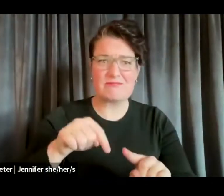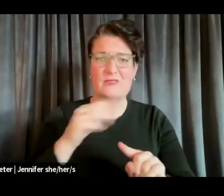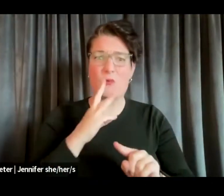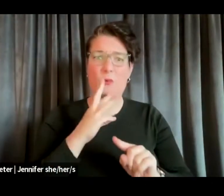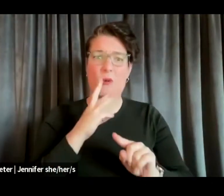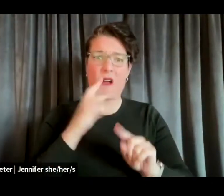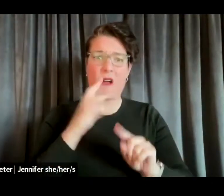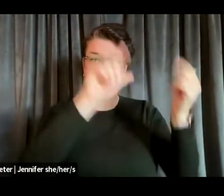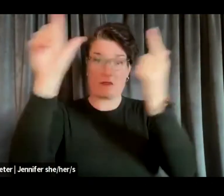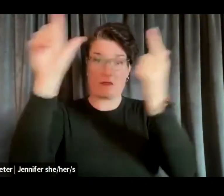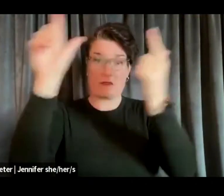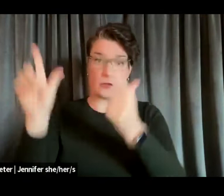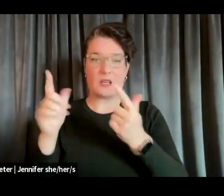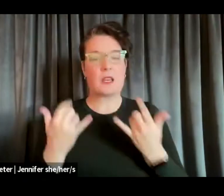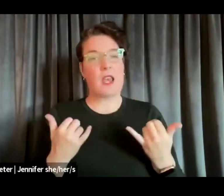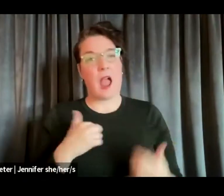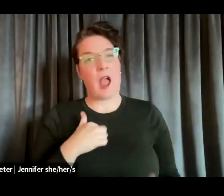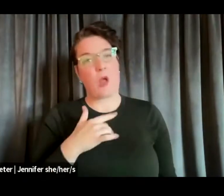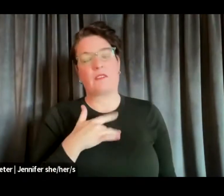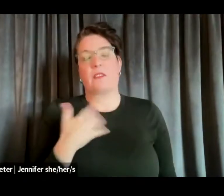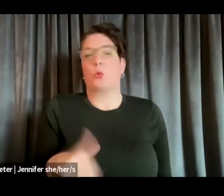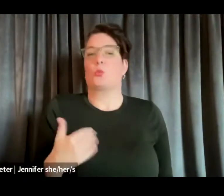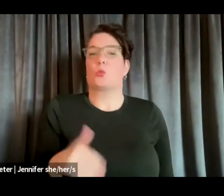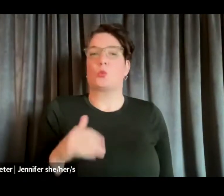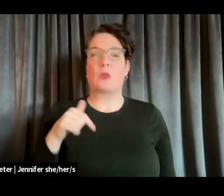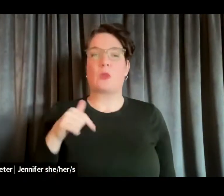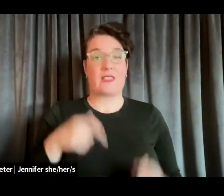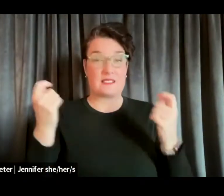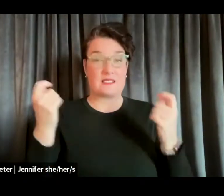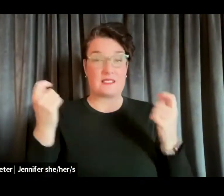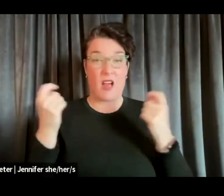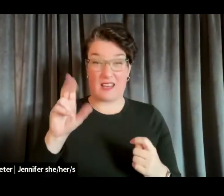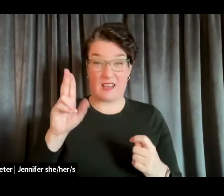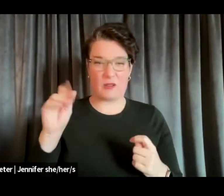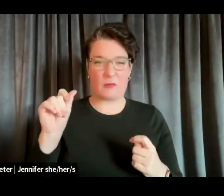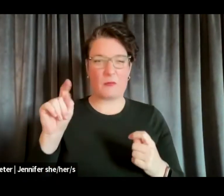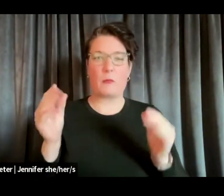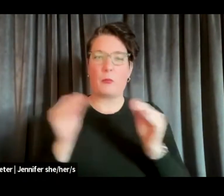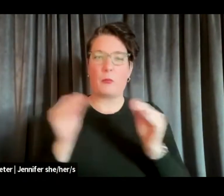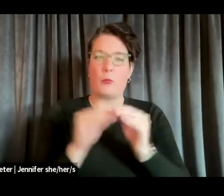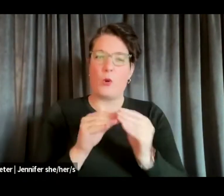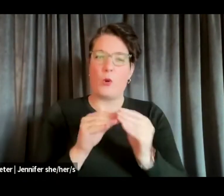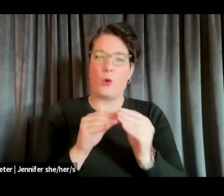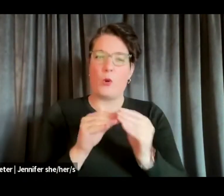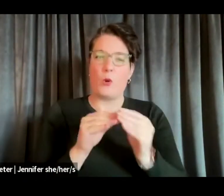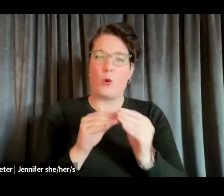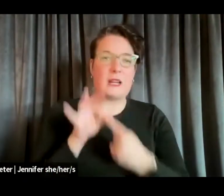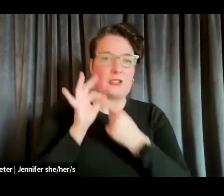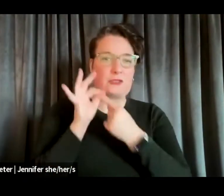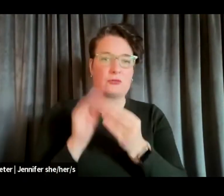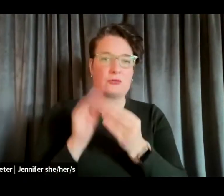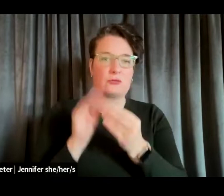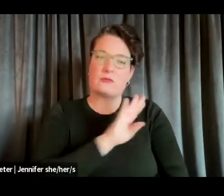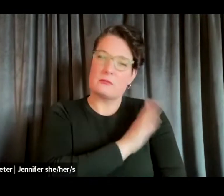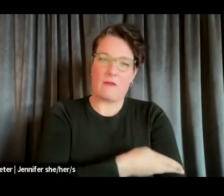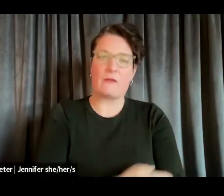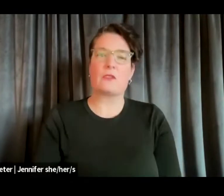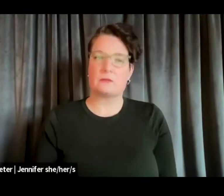I feel like there's even more potency to Sukkot in this way. Nomy: Yeah, yeah, yeah, yeah.